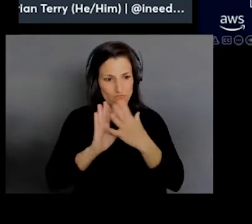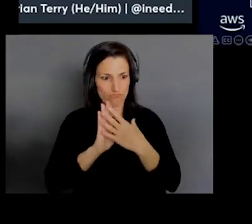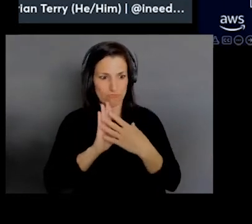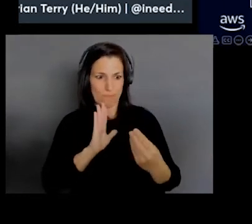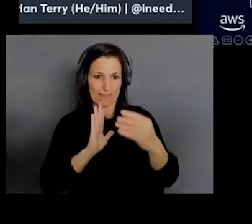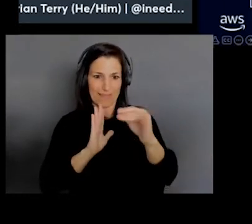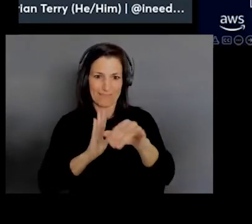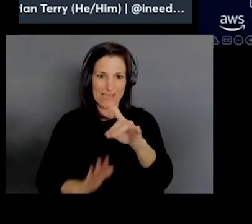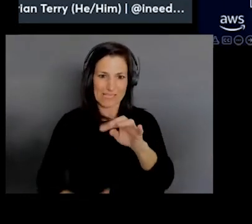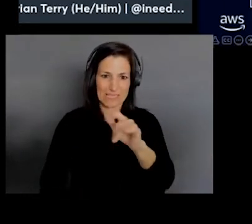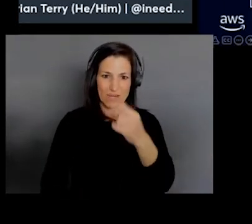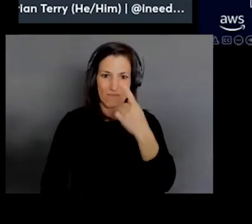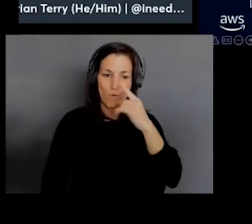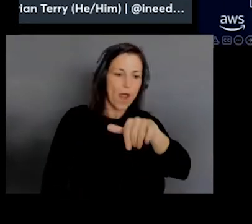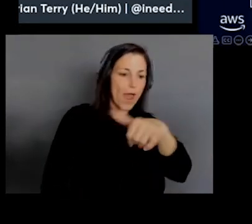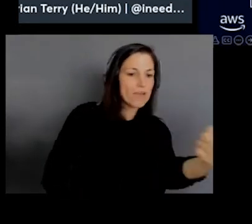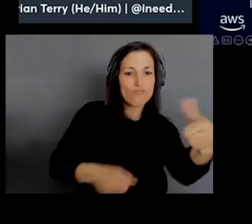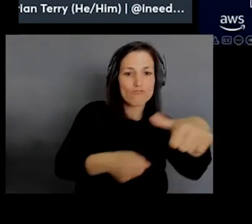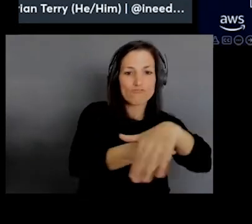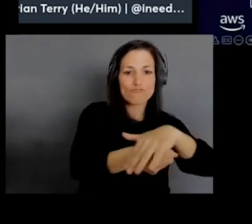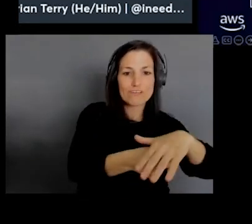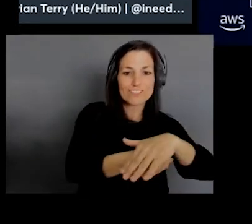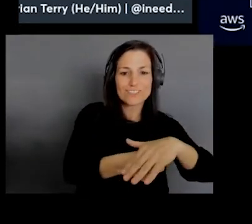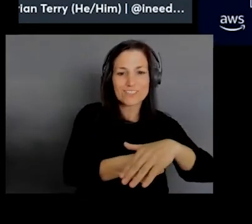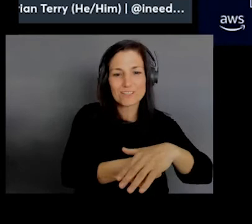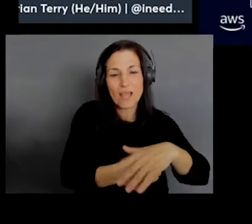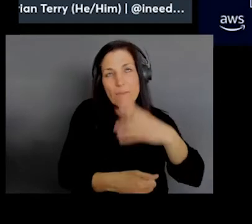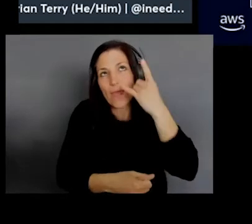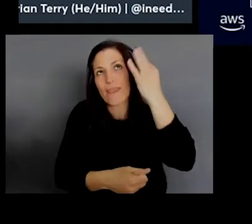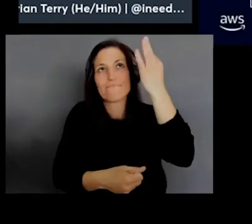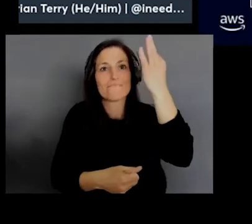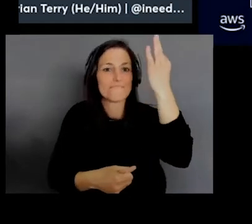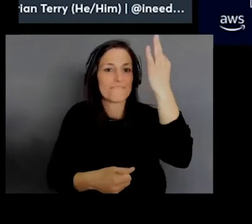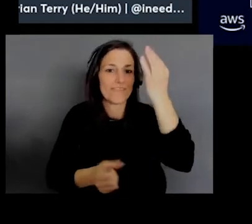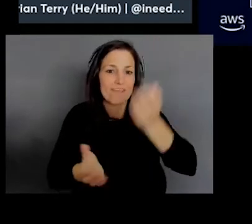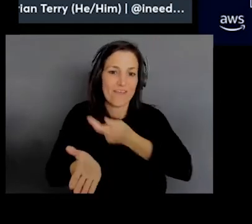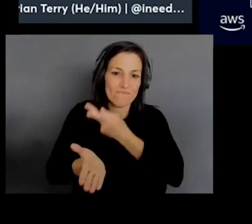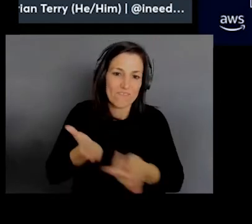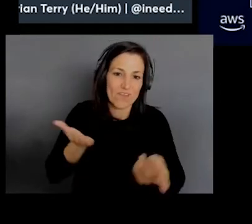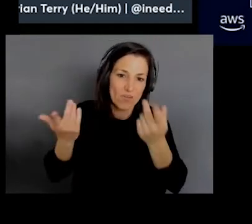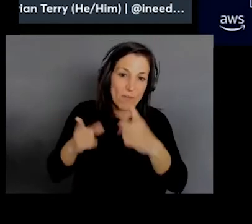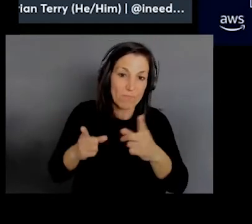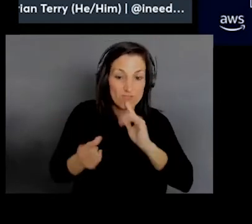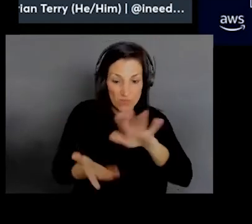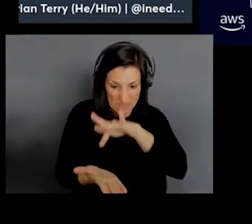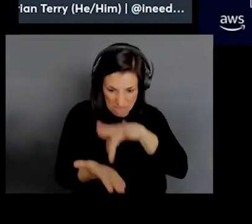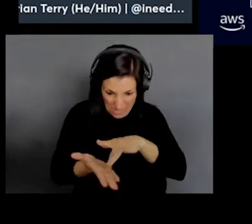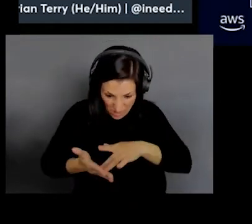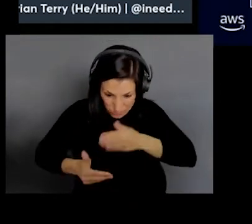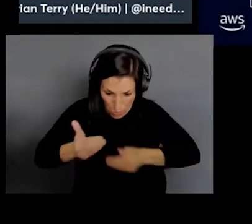just to make sure that in the event there is a failure and you're in the middle of processing something, that we don't lose anything.